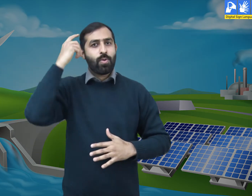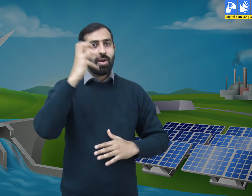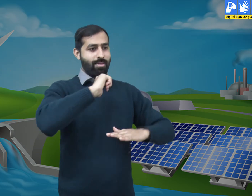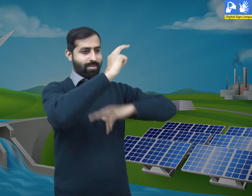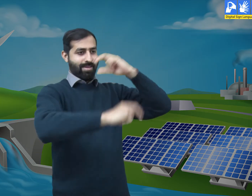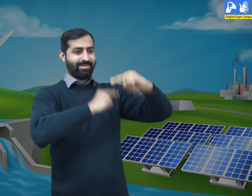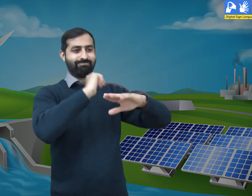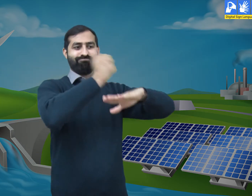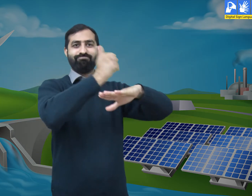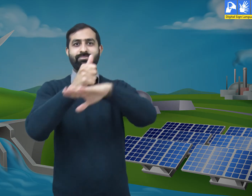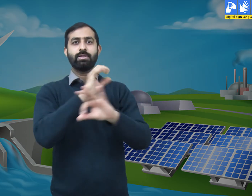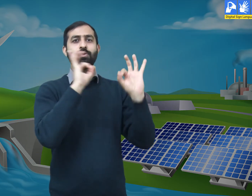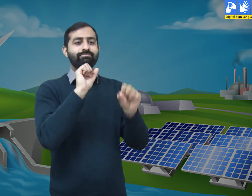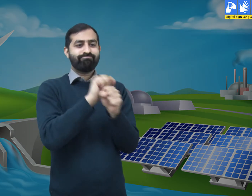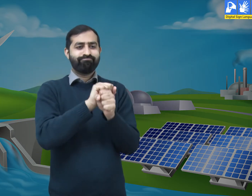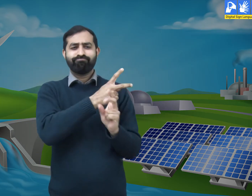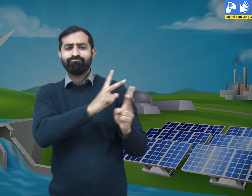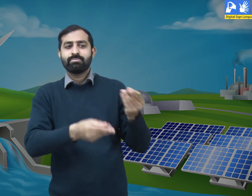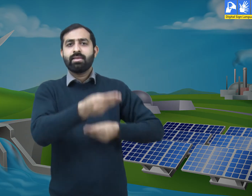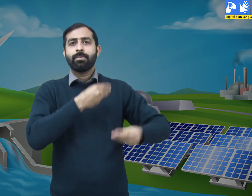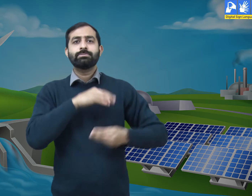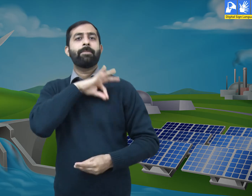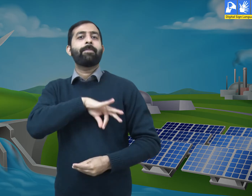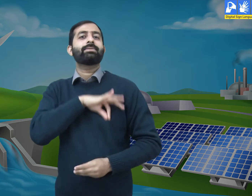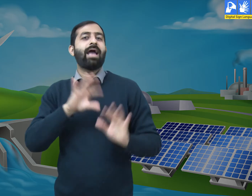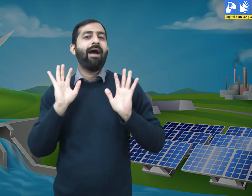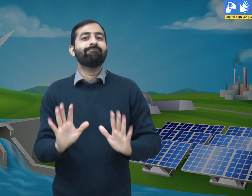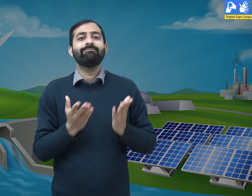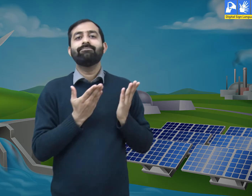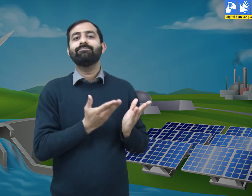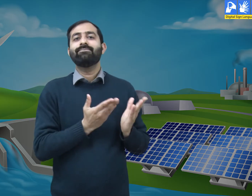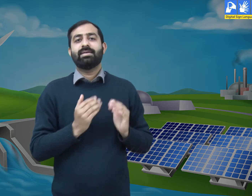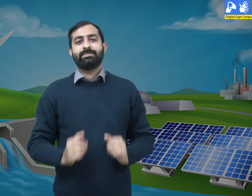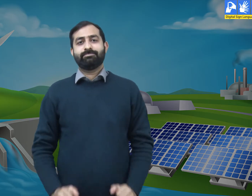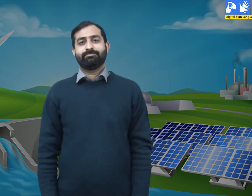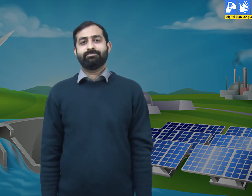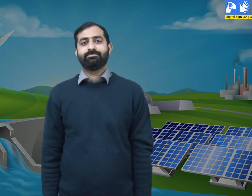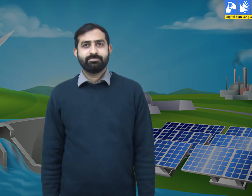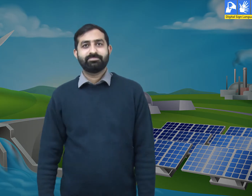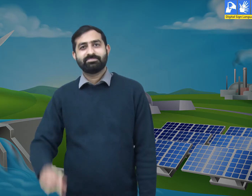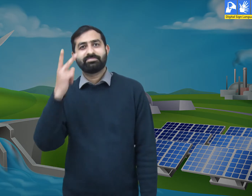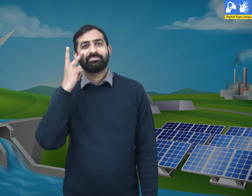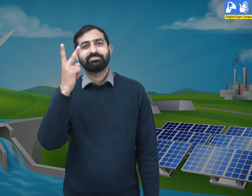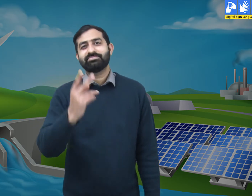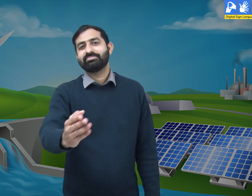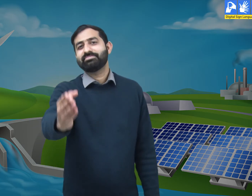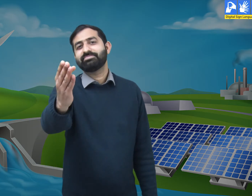Industrialization improved the quality of life for each person and household. Let's see the next topic.